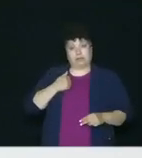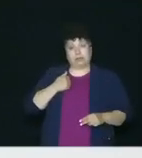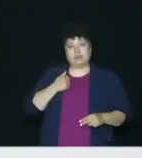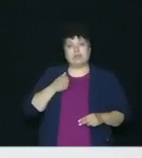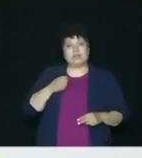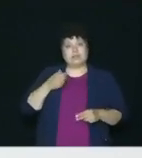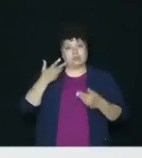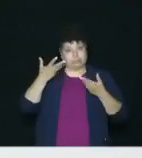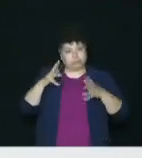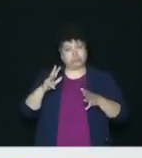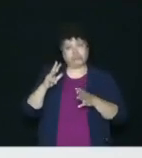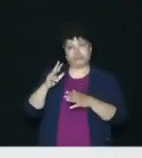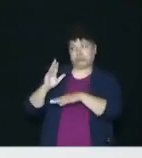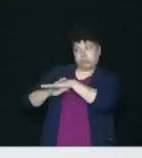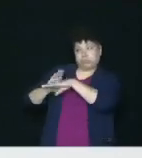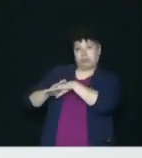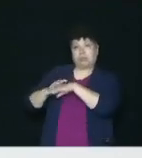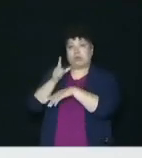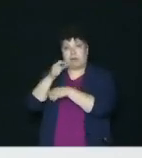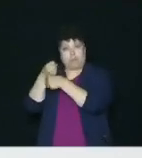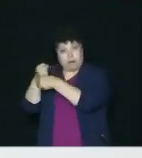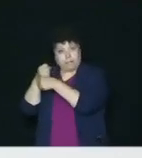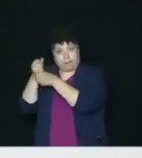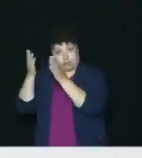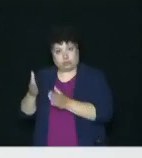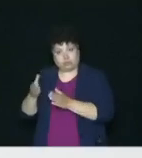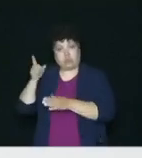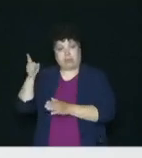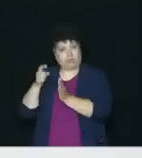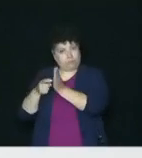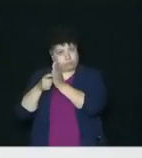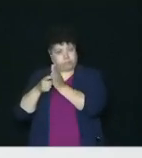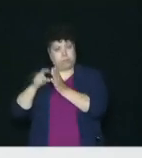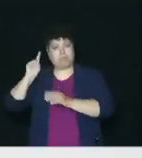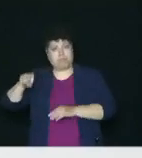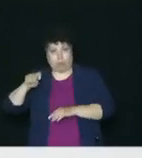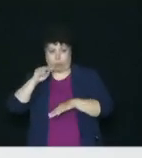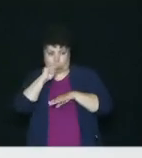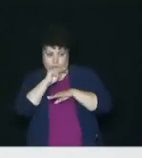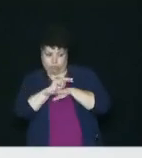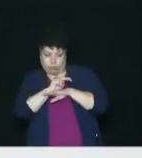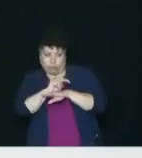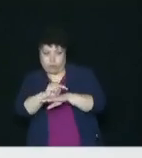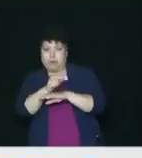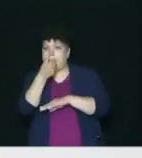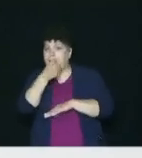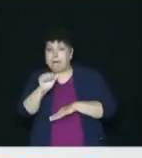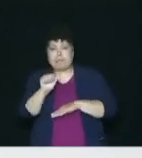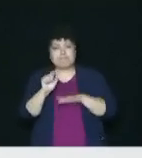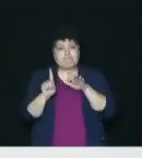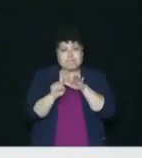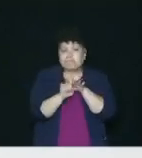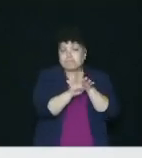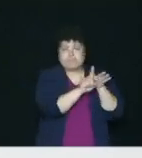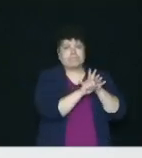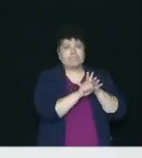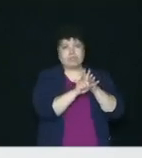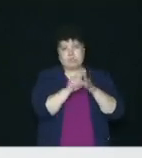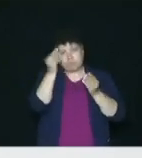EFFECTS WERE NOTED.